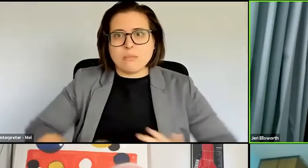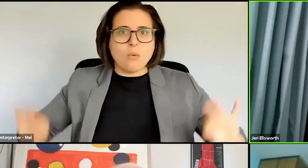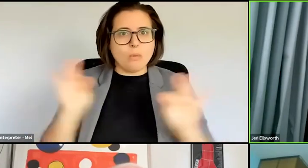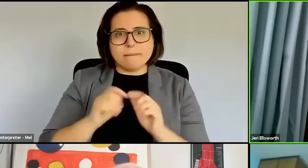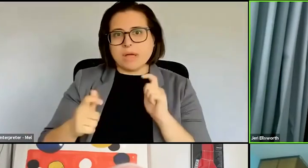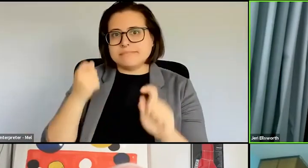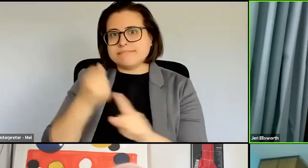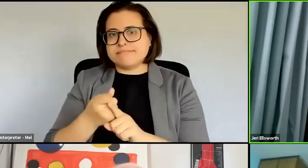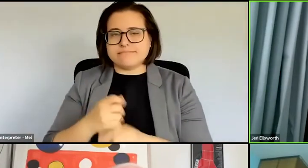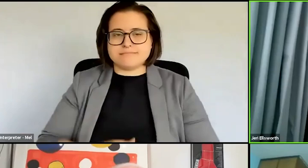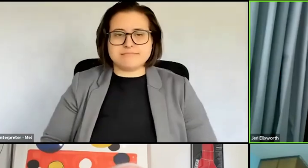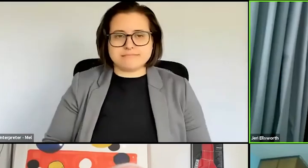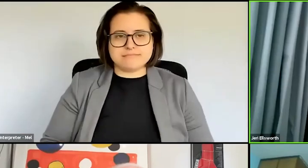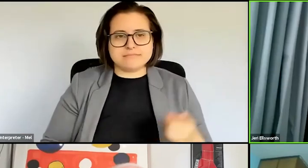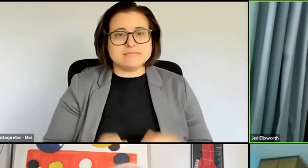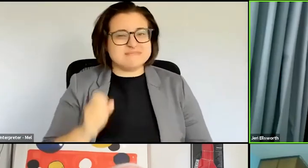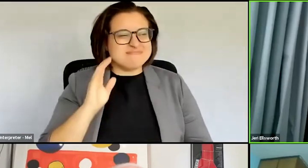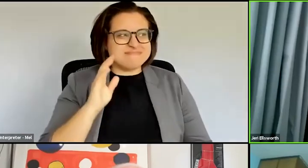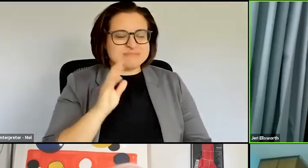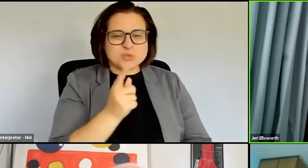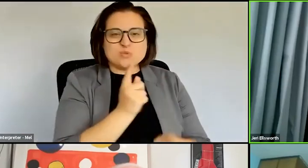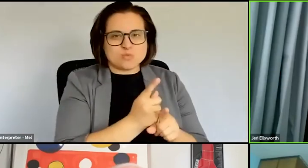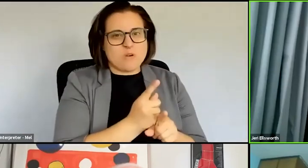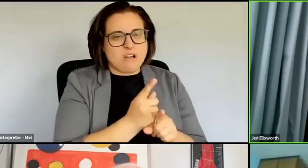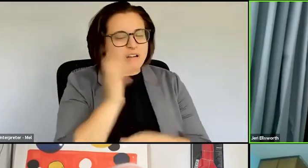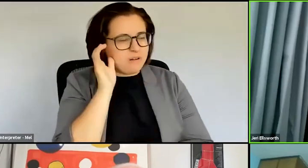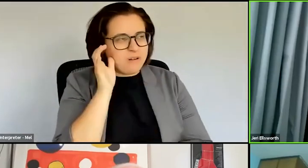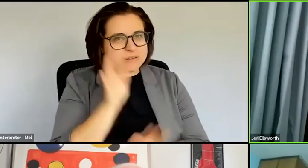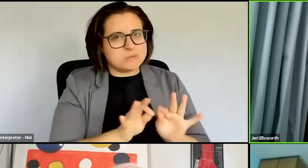all experienced this in our careers where we've designed something more efficient,